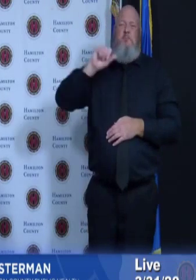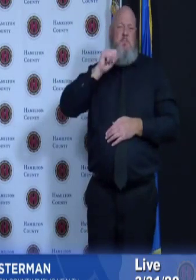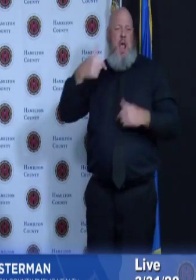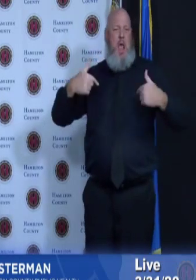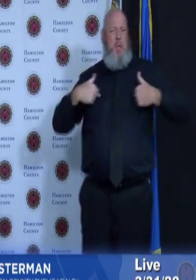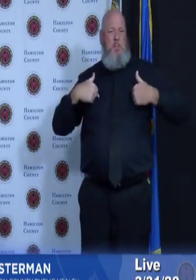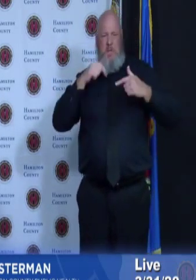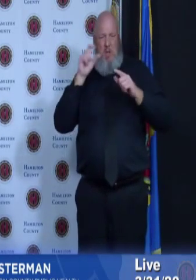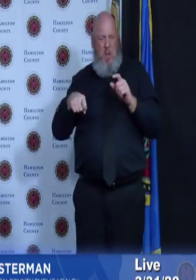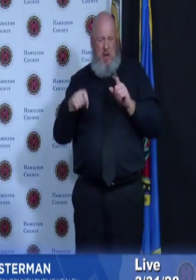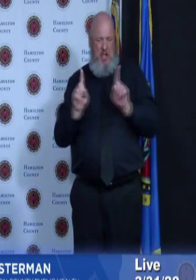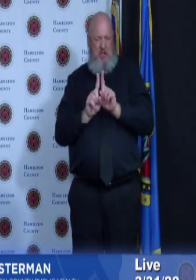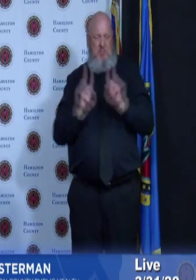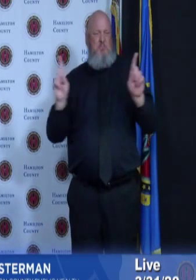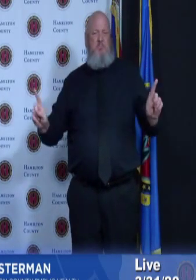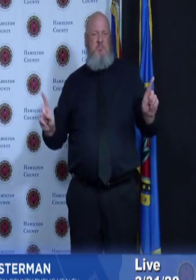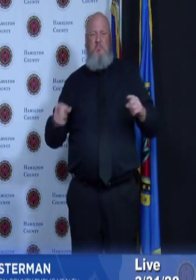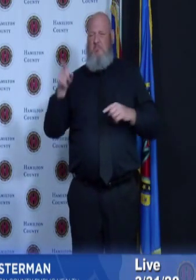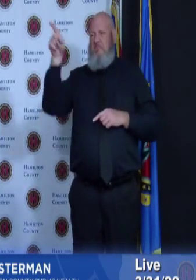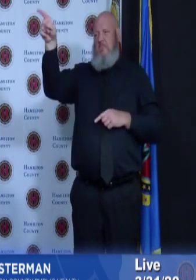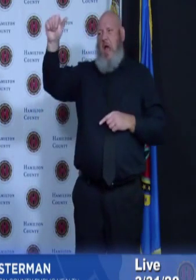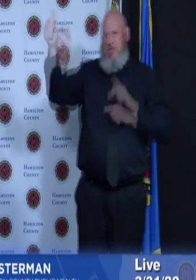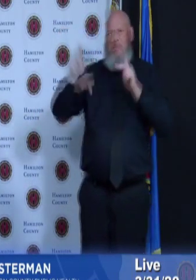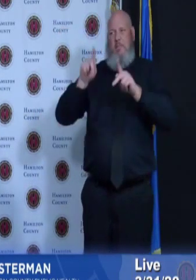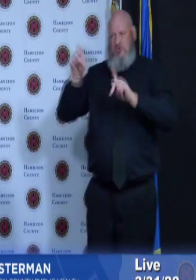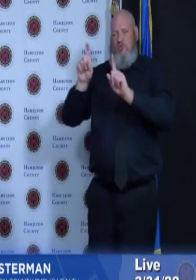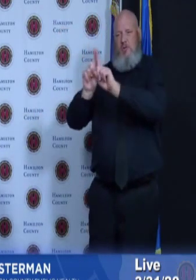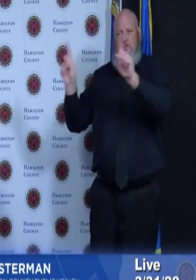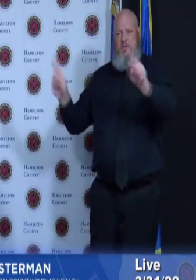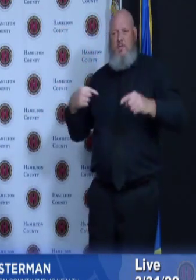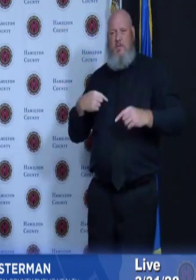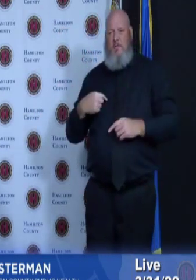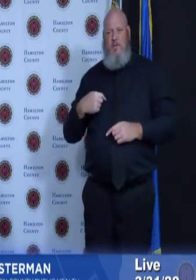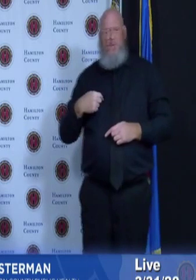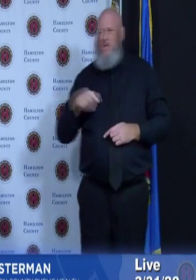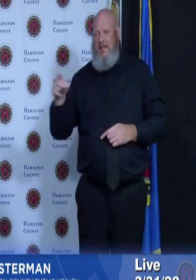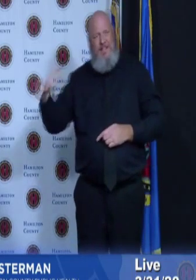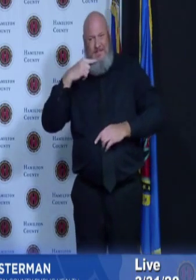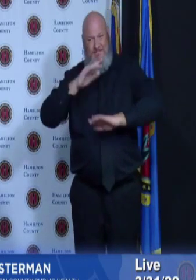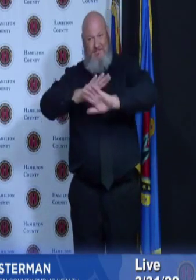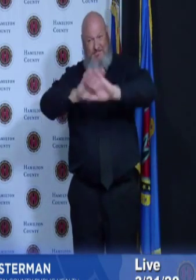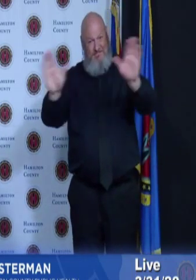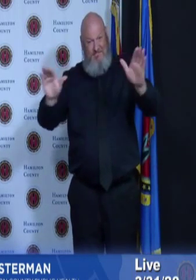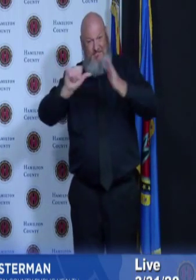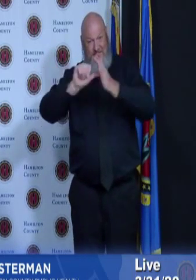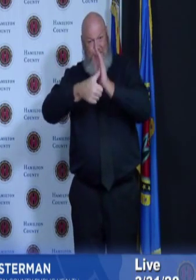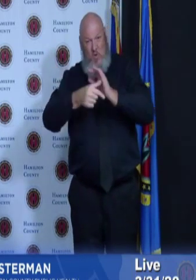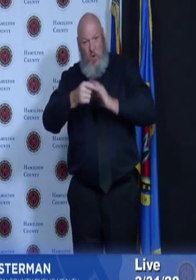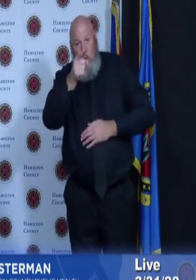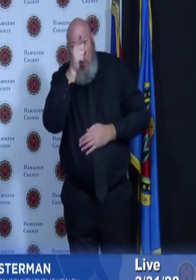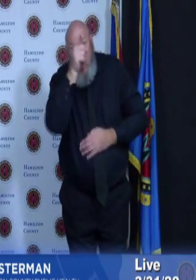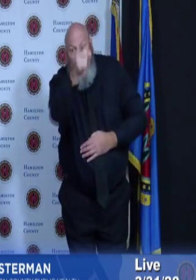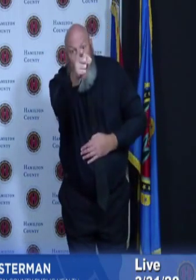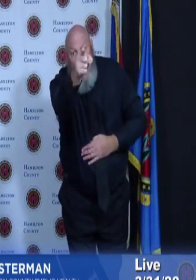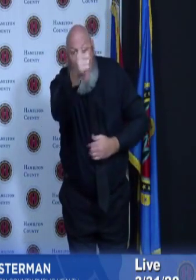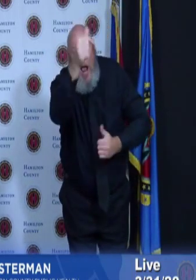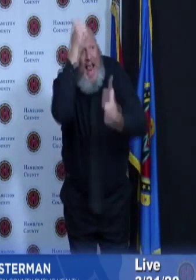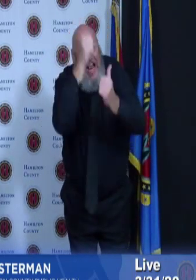for the question it's a very great question you know um the rule is if you're in the same household if you're living together as a household you don't